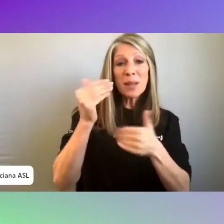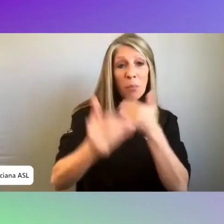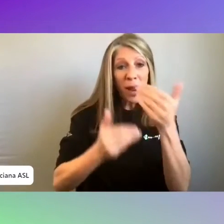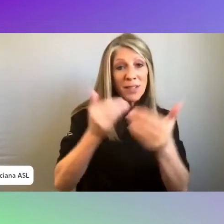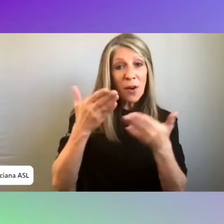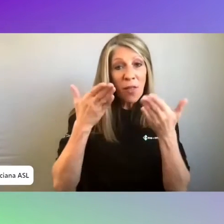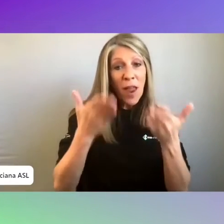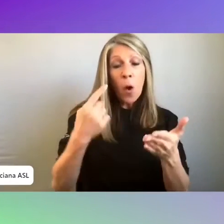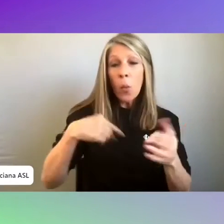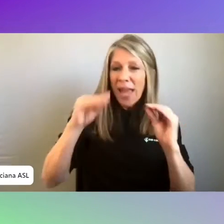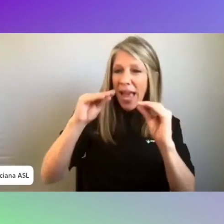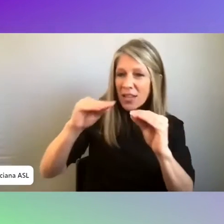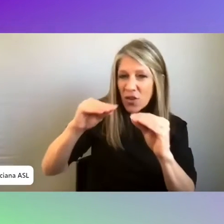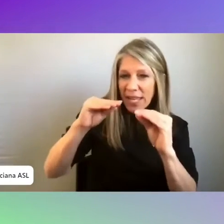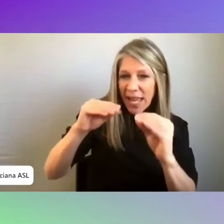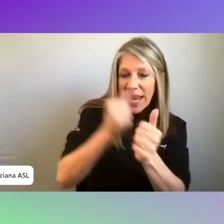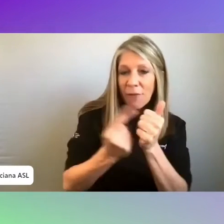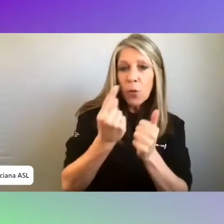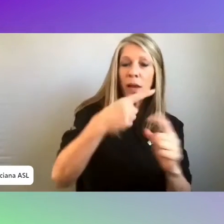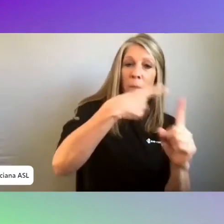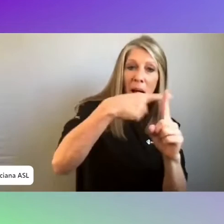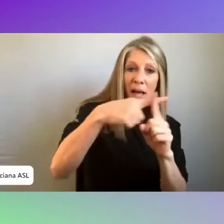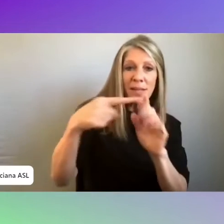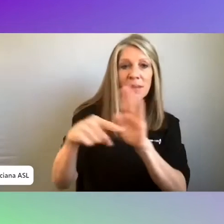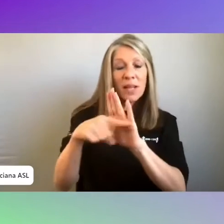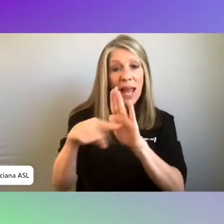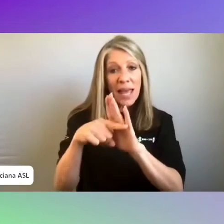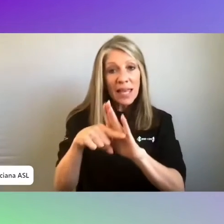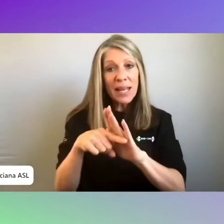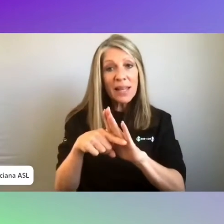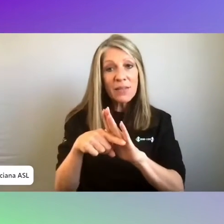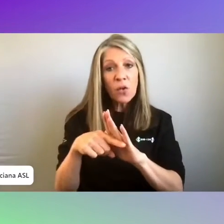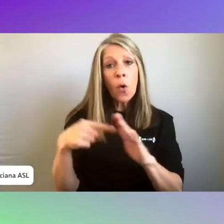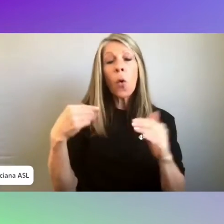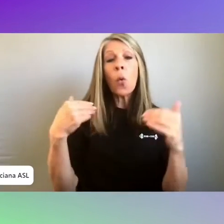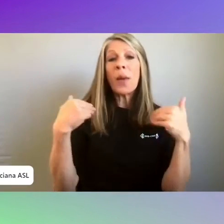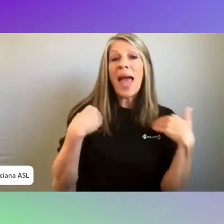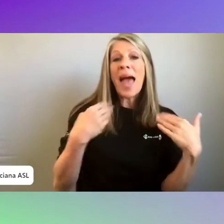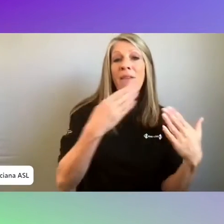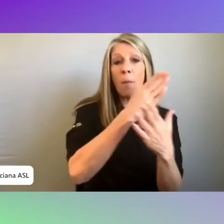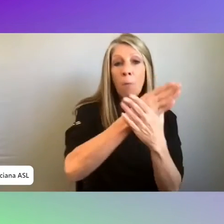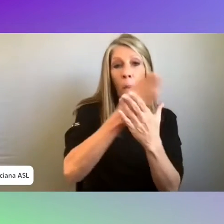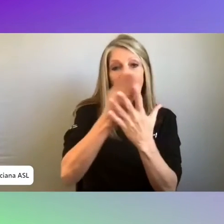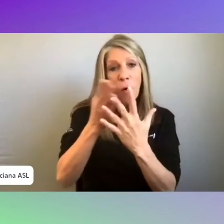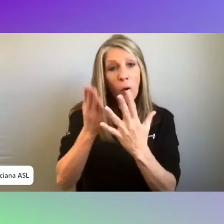novices or somewhere in between, we also introduced all of the processes that exist, educate everyone with